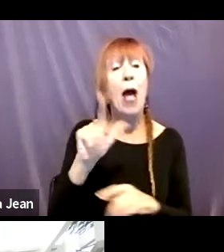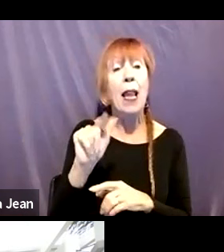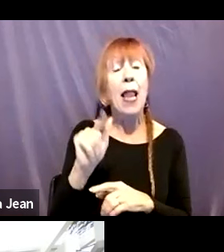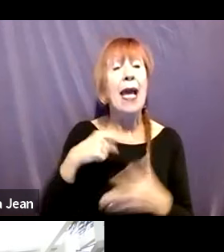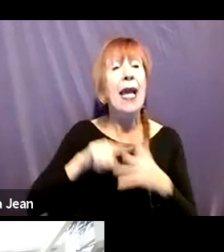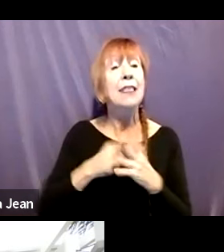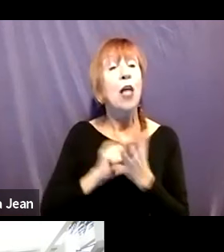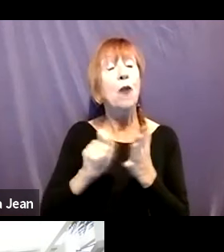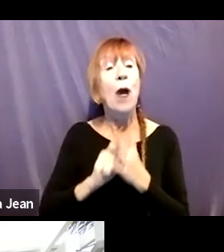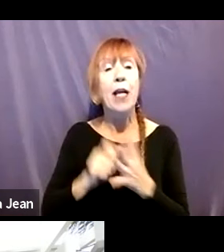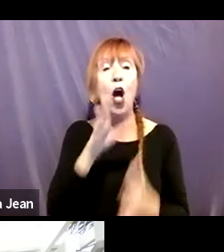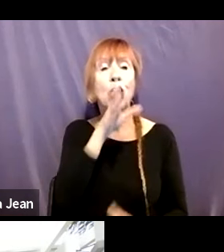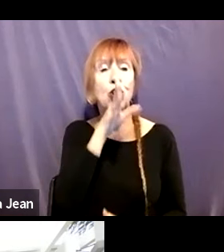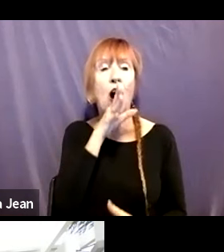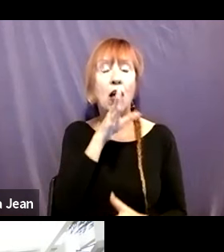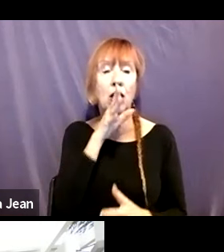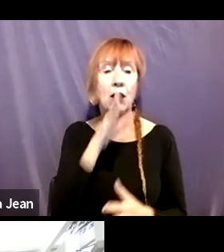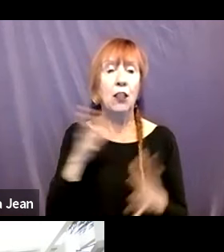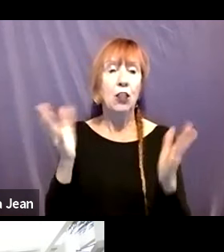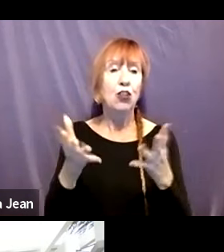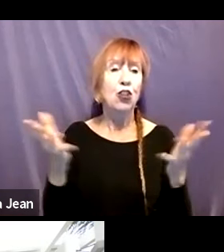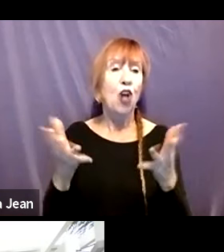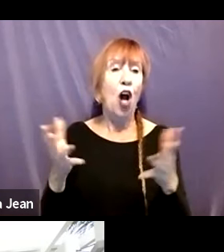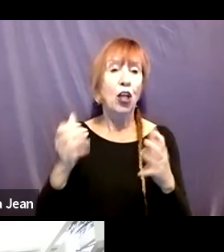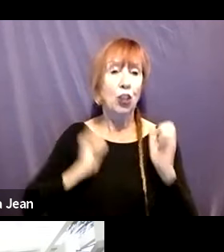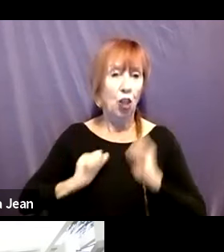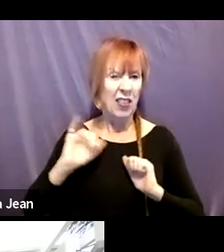and that's how I got my start in television.